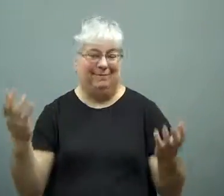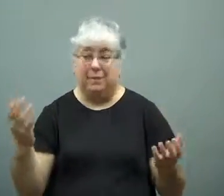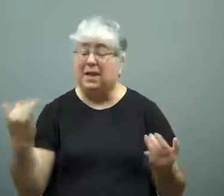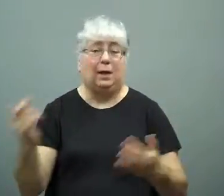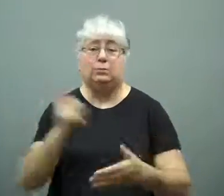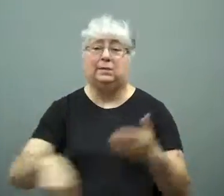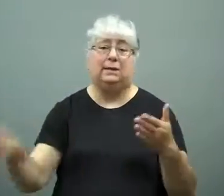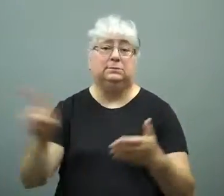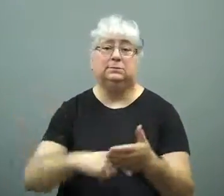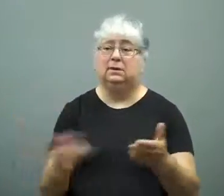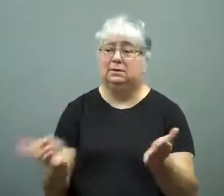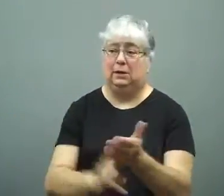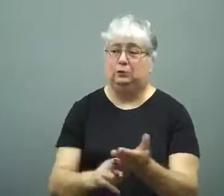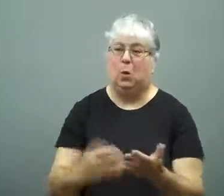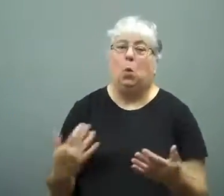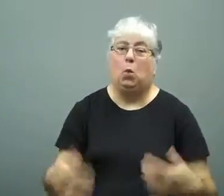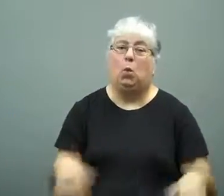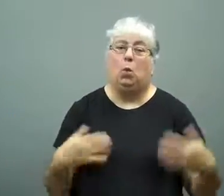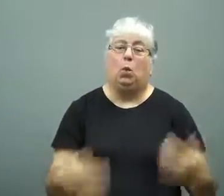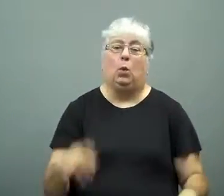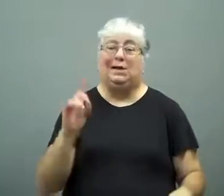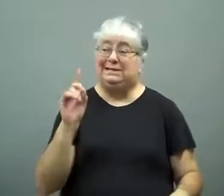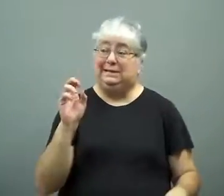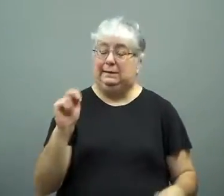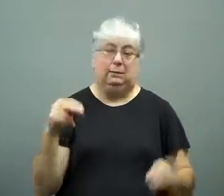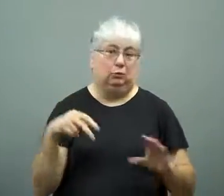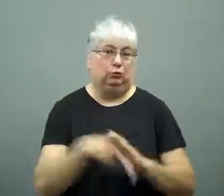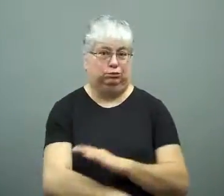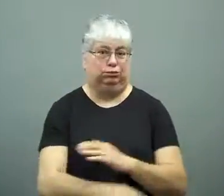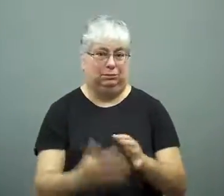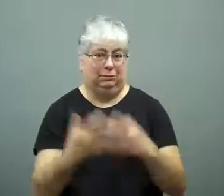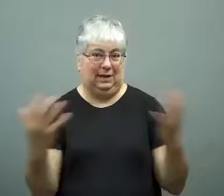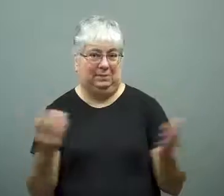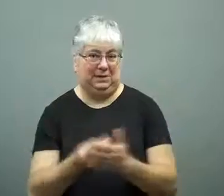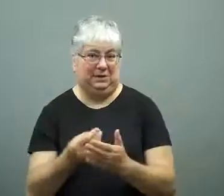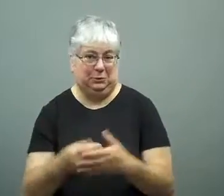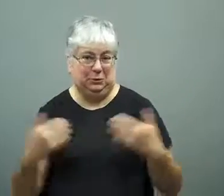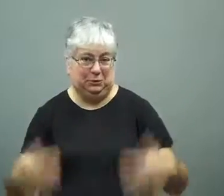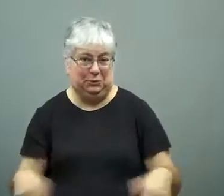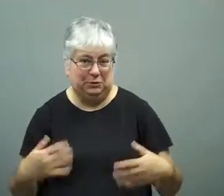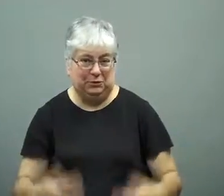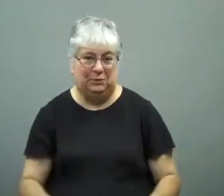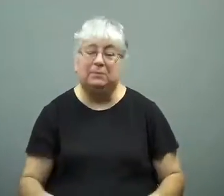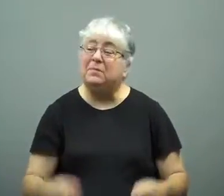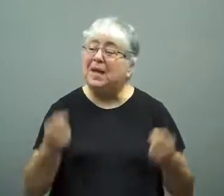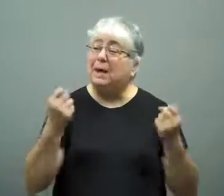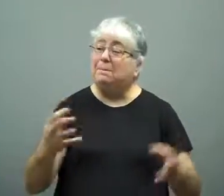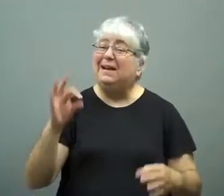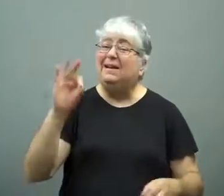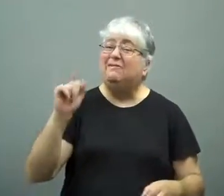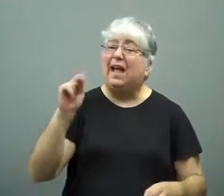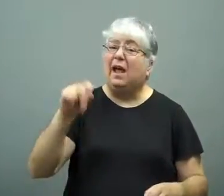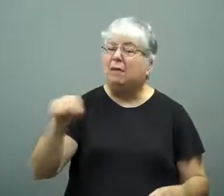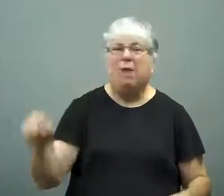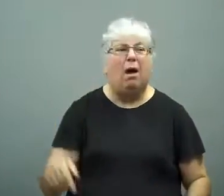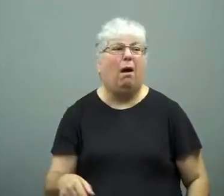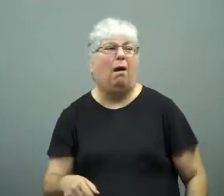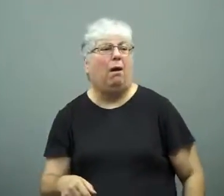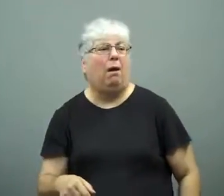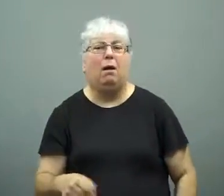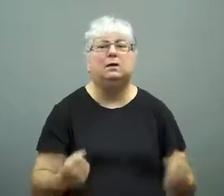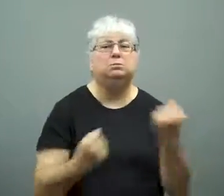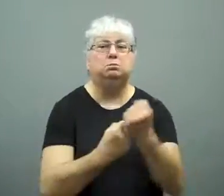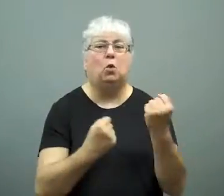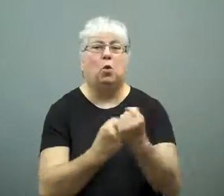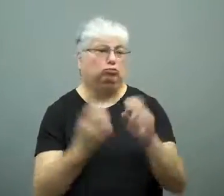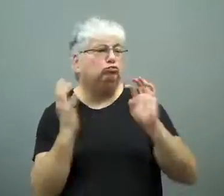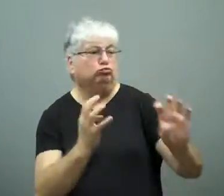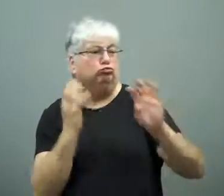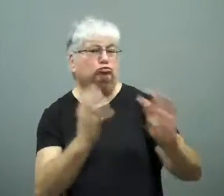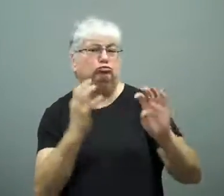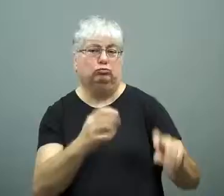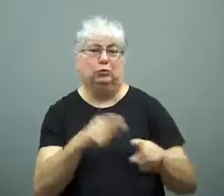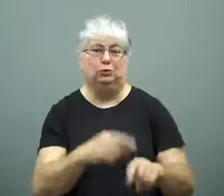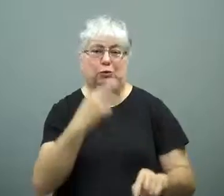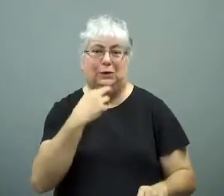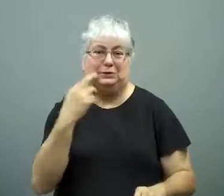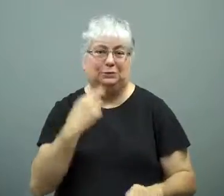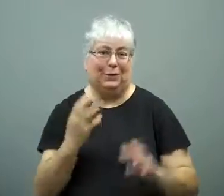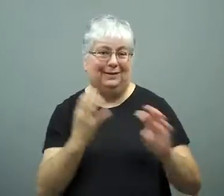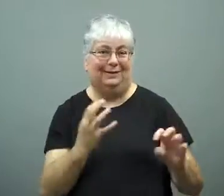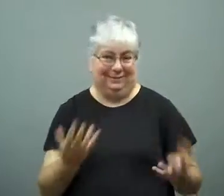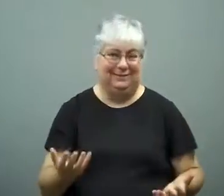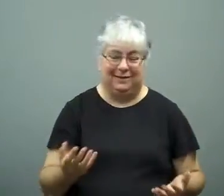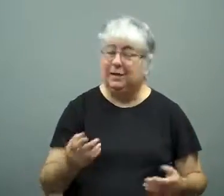That contract has been cancelled. That's going to cost Deen a lot of money.